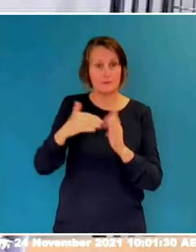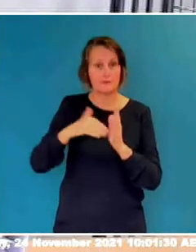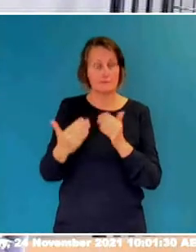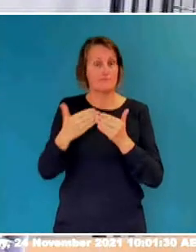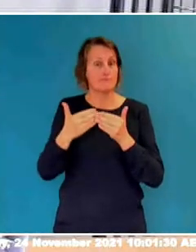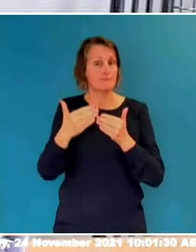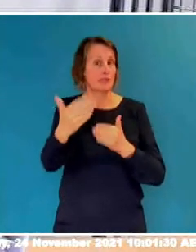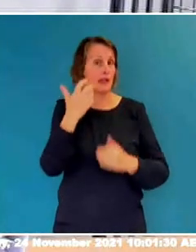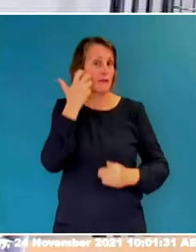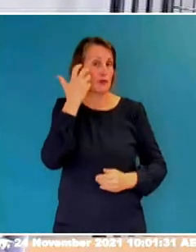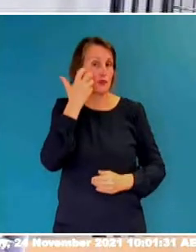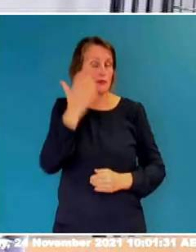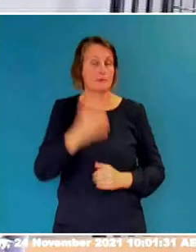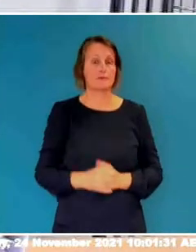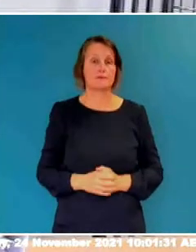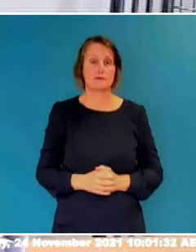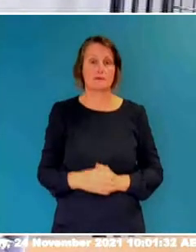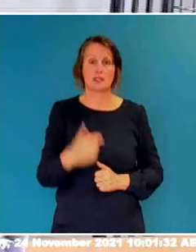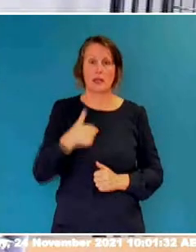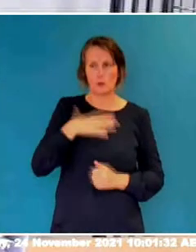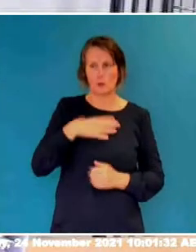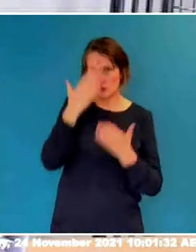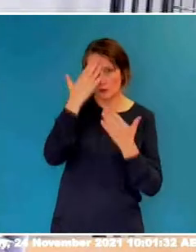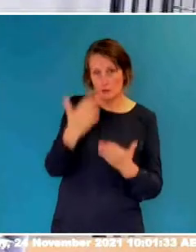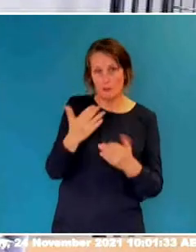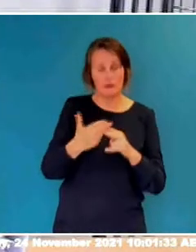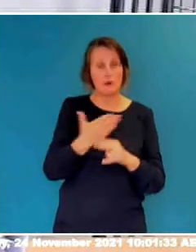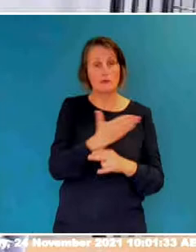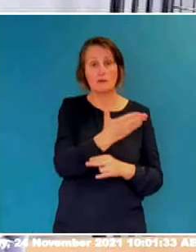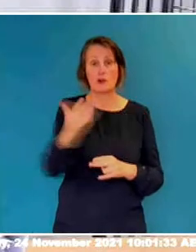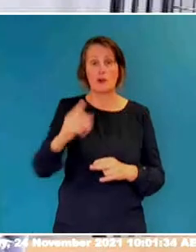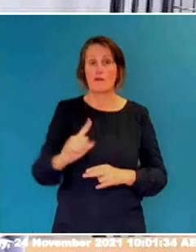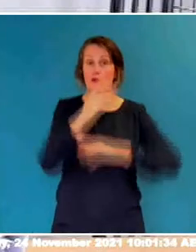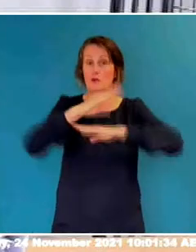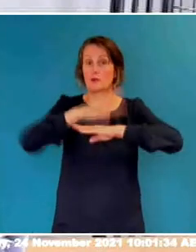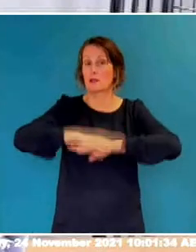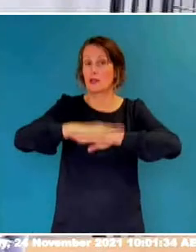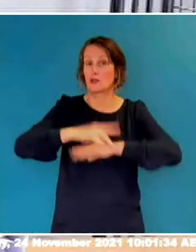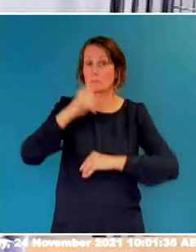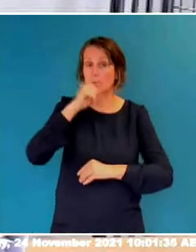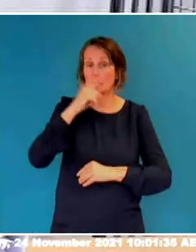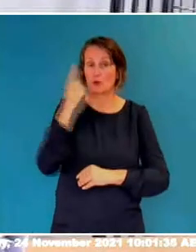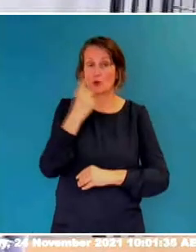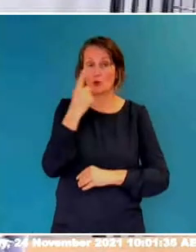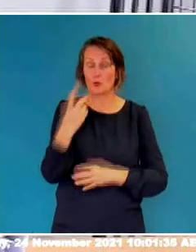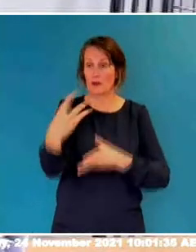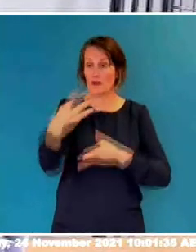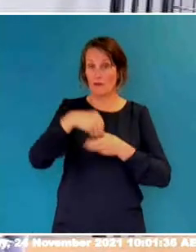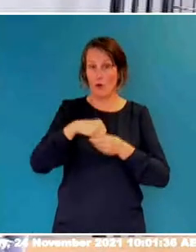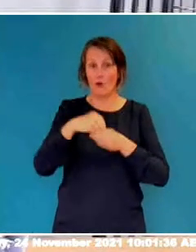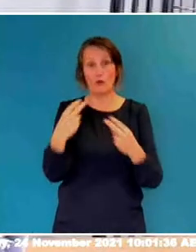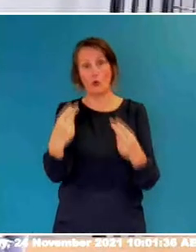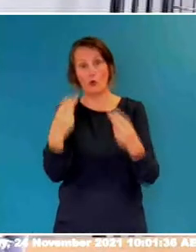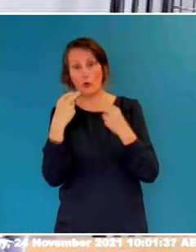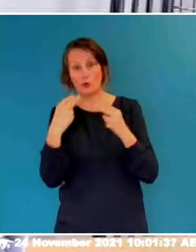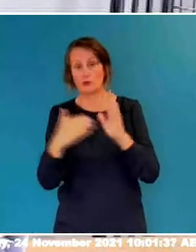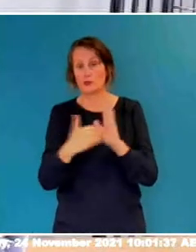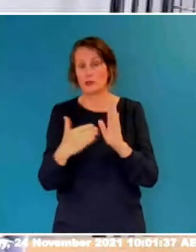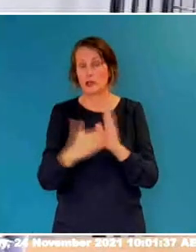We also pay our respects to all First Nations people who are participating in or following this hearing.